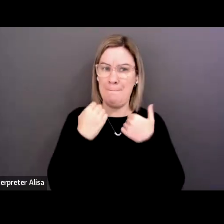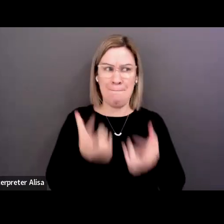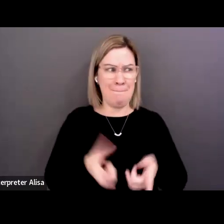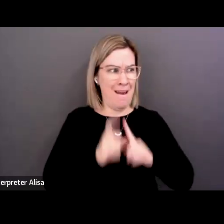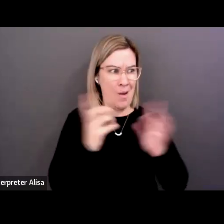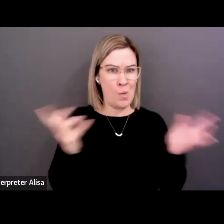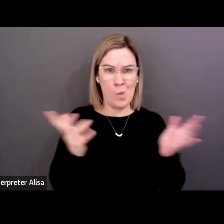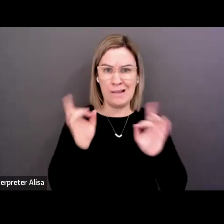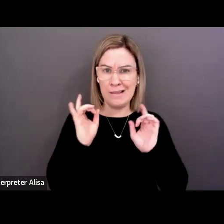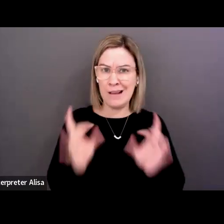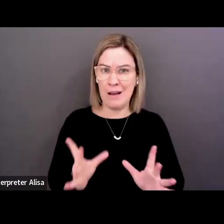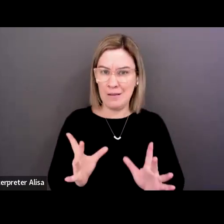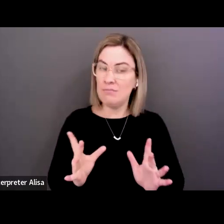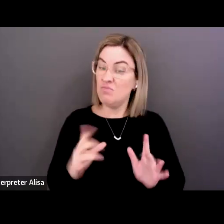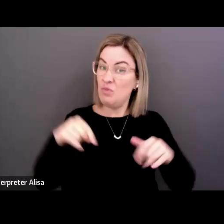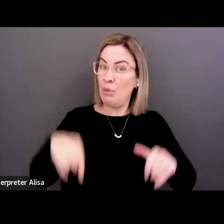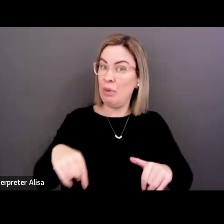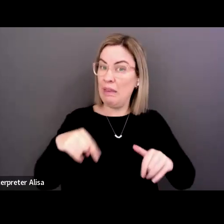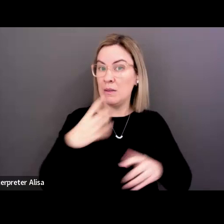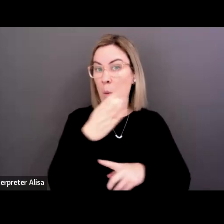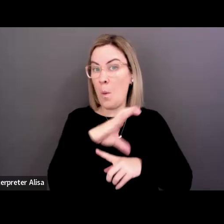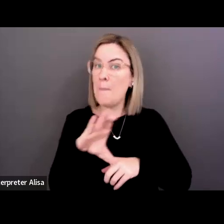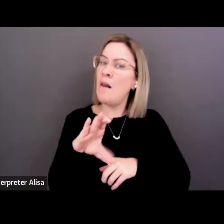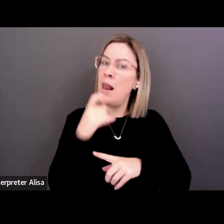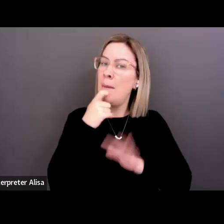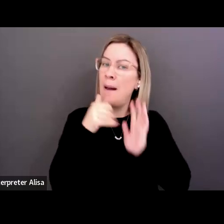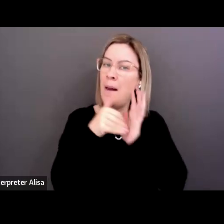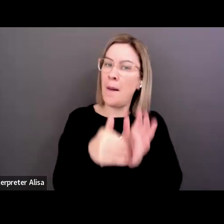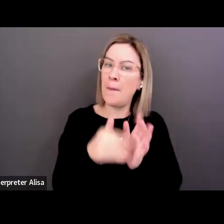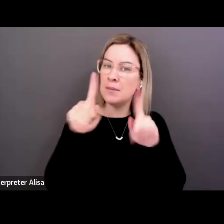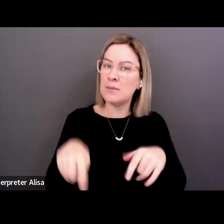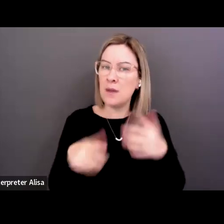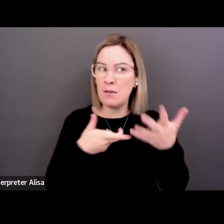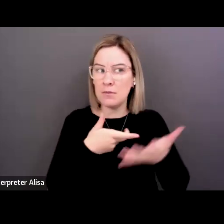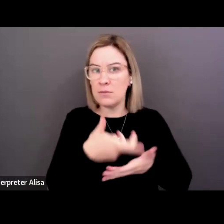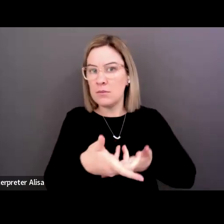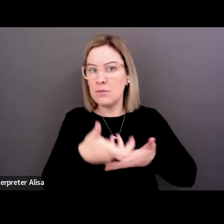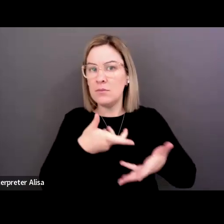and more broadly it is often kind of overwhelming or hard to know where to